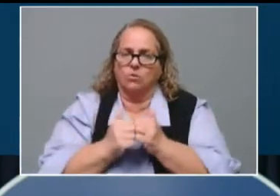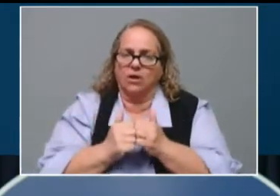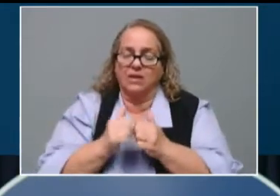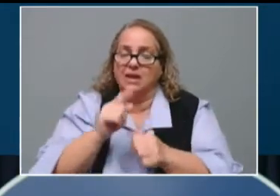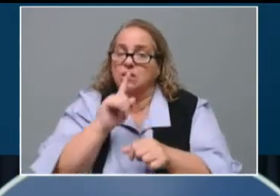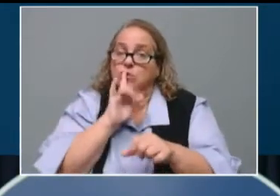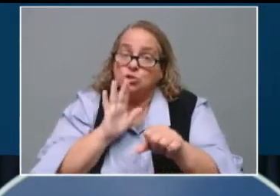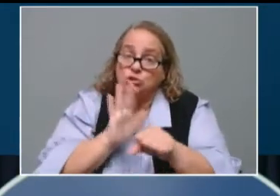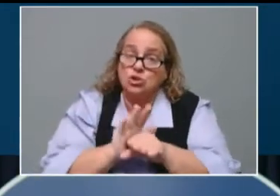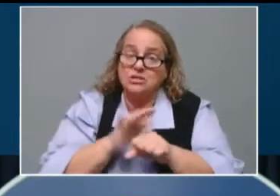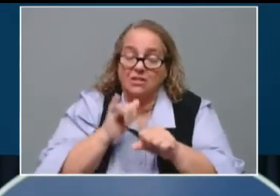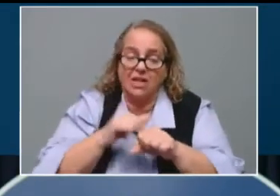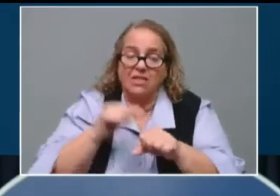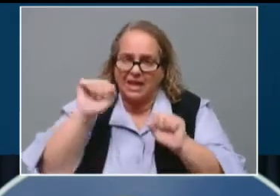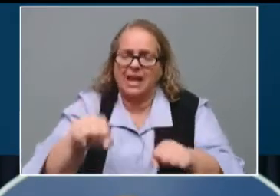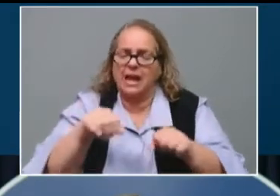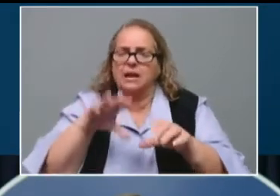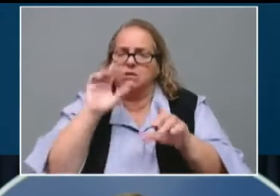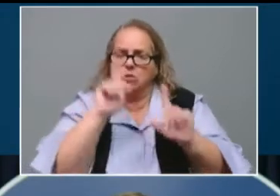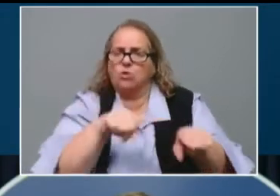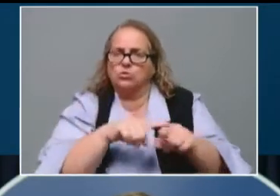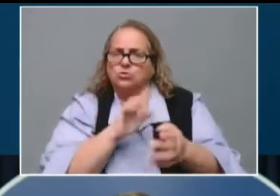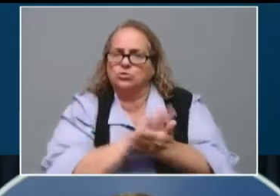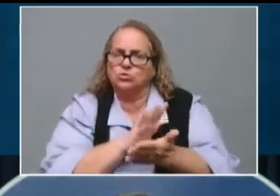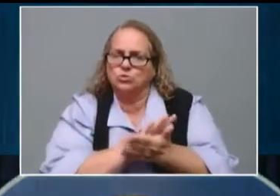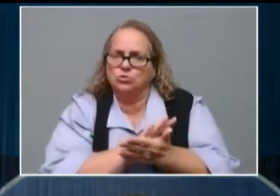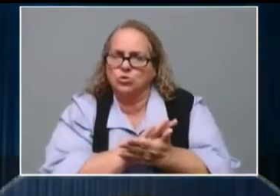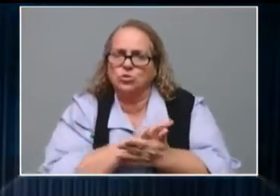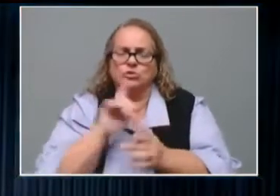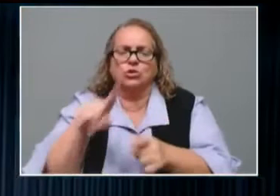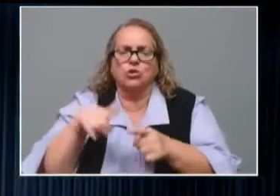school that that she can go to her play practice which they have to push off